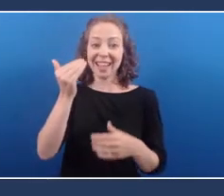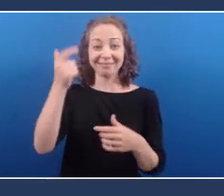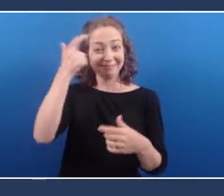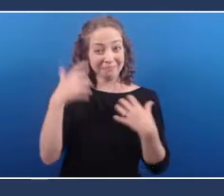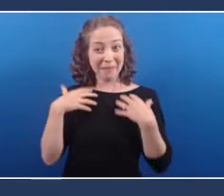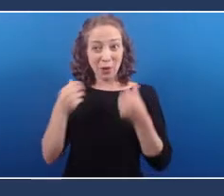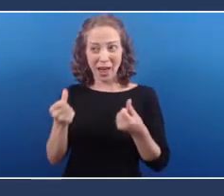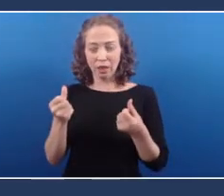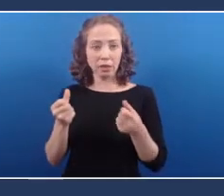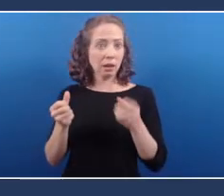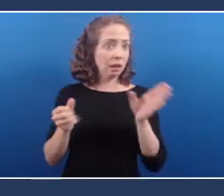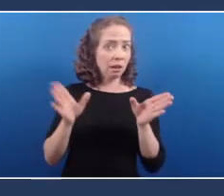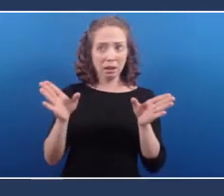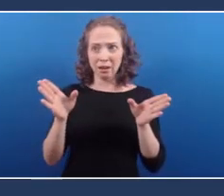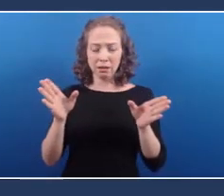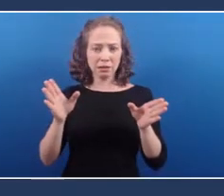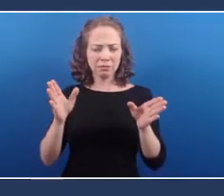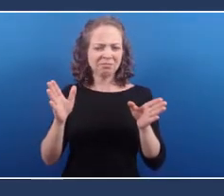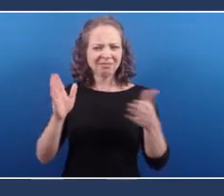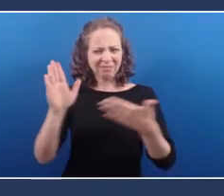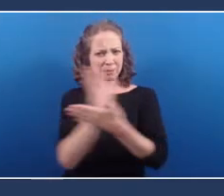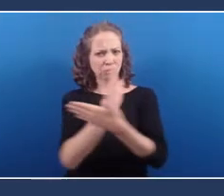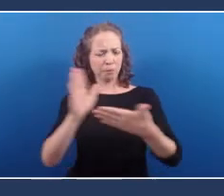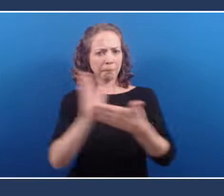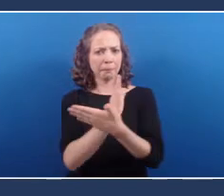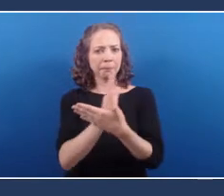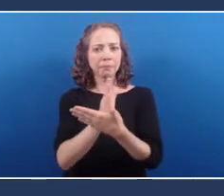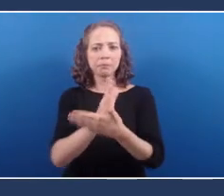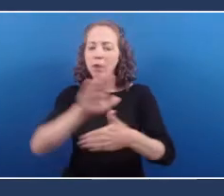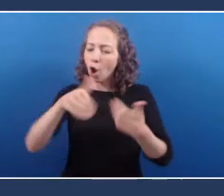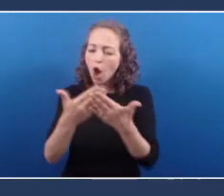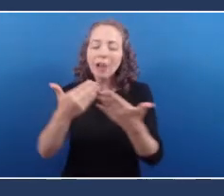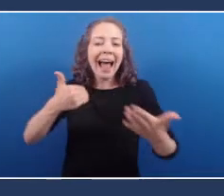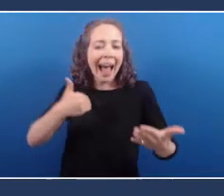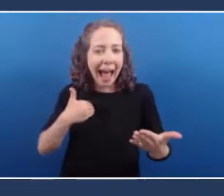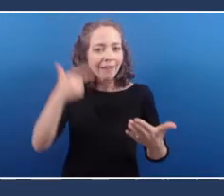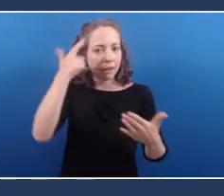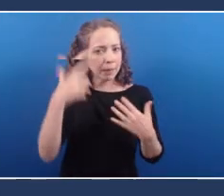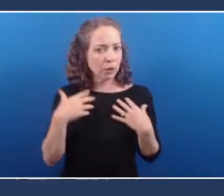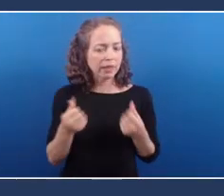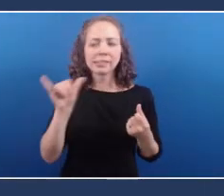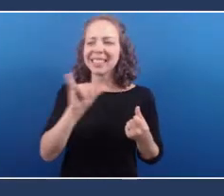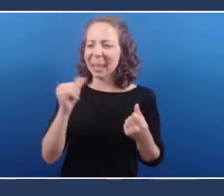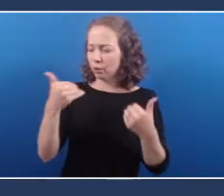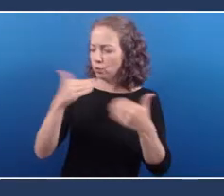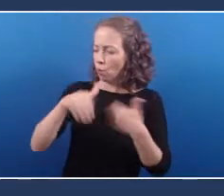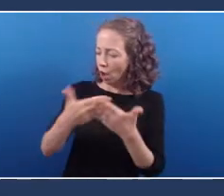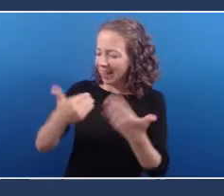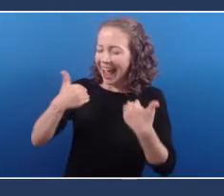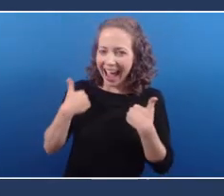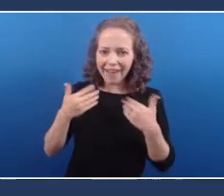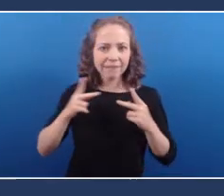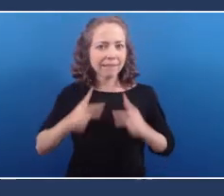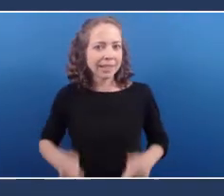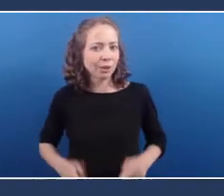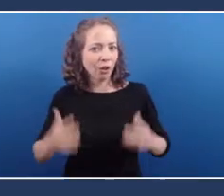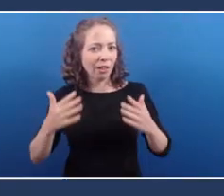On one hand, everybody has mental health. just like they have physical health, right? And we are all doing tasks to make sure that we stay healthy.